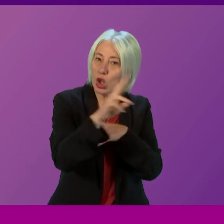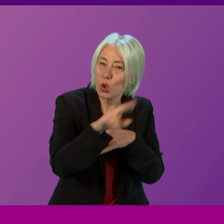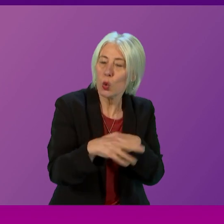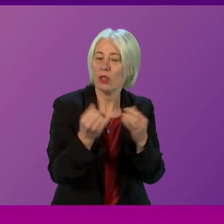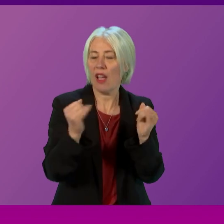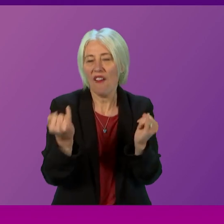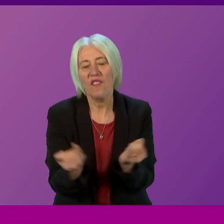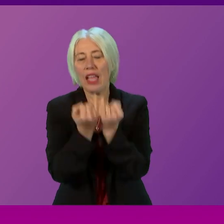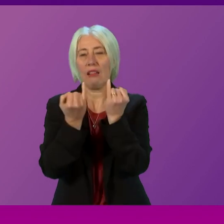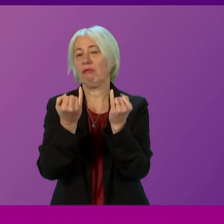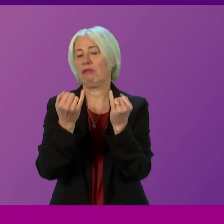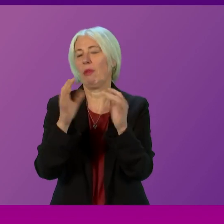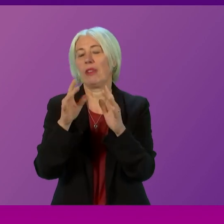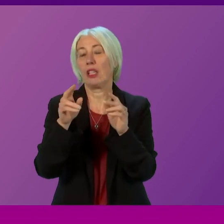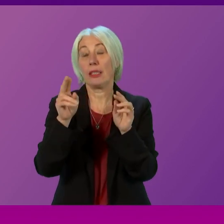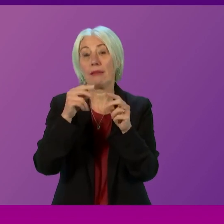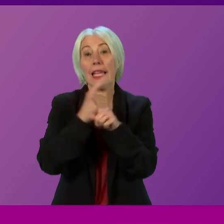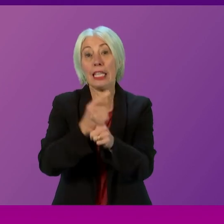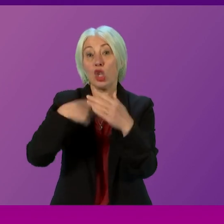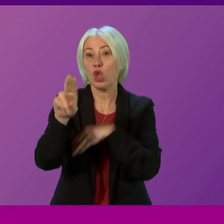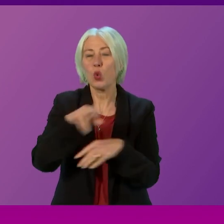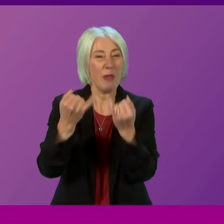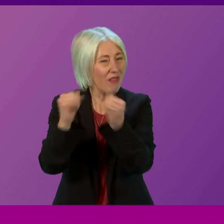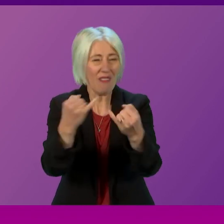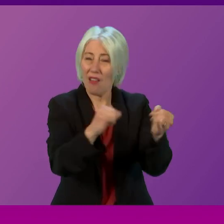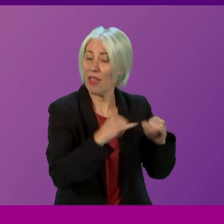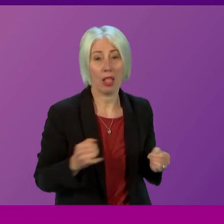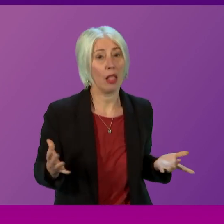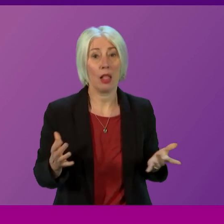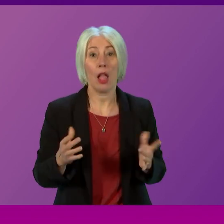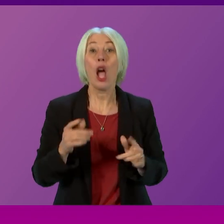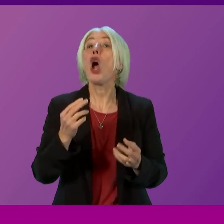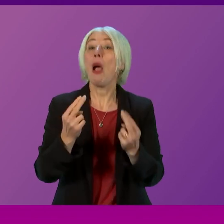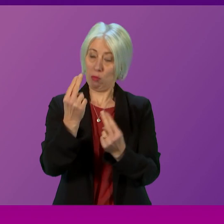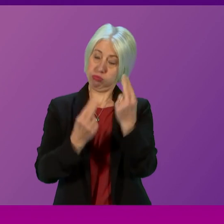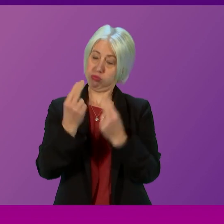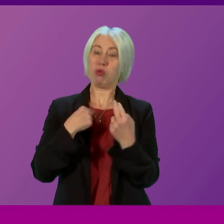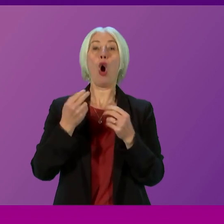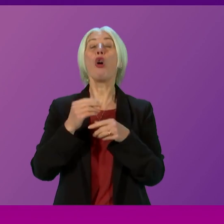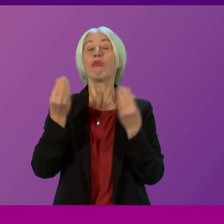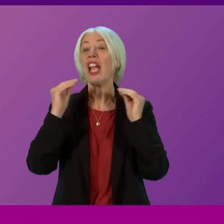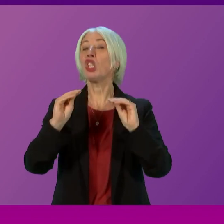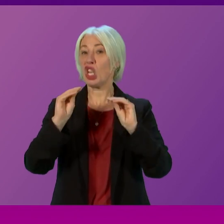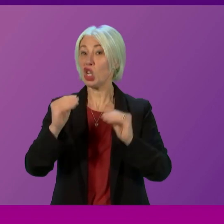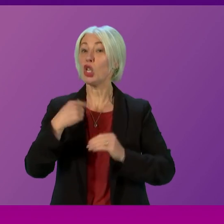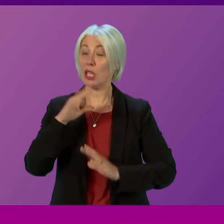Nicola Sturgeon wanted us to judge her on education; she said that her neck was on the line.